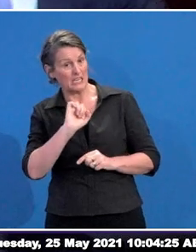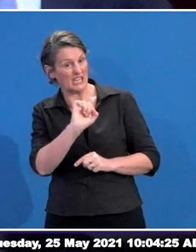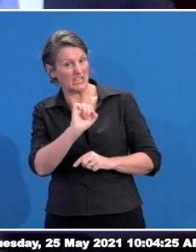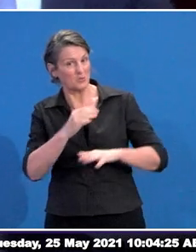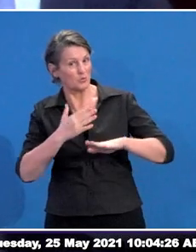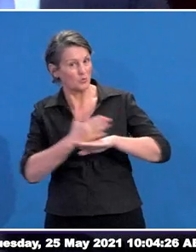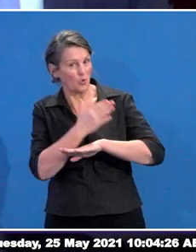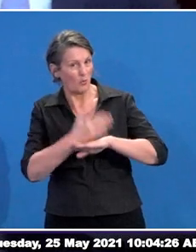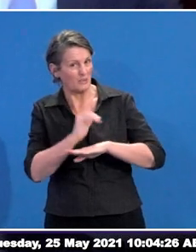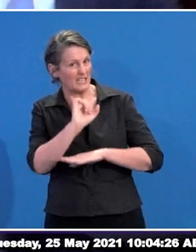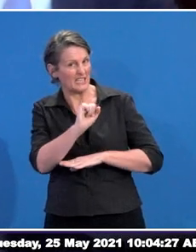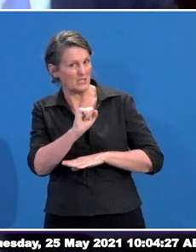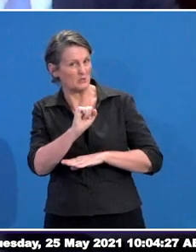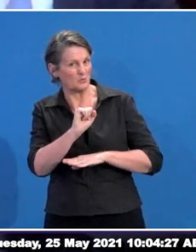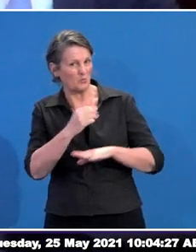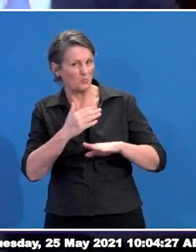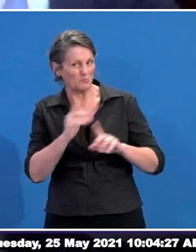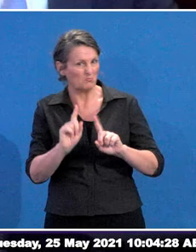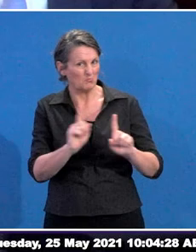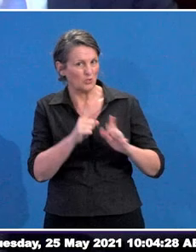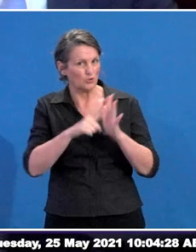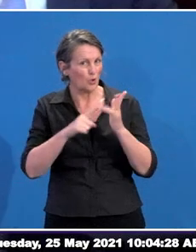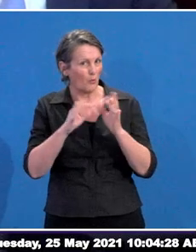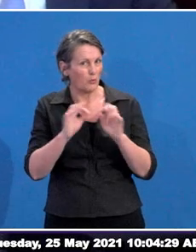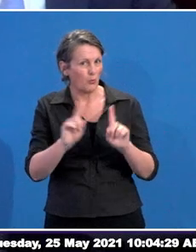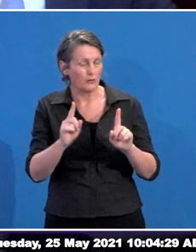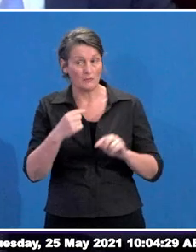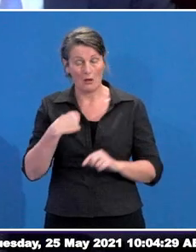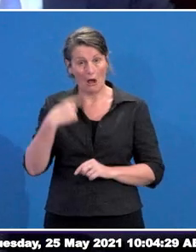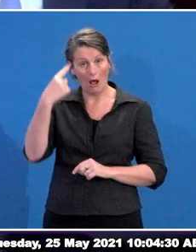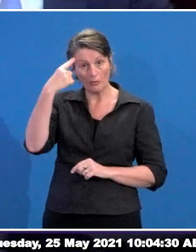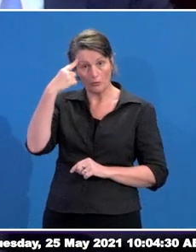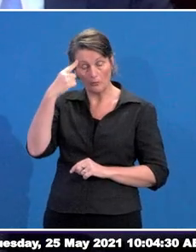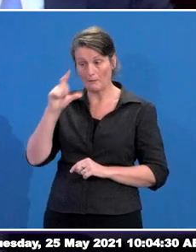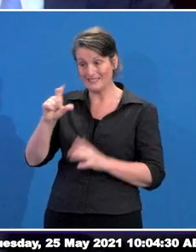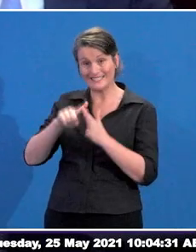What did you understand that to be? Assistant to the CEO, in layman's terms.